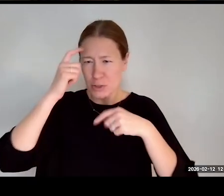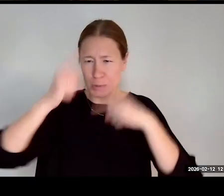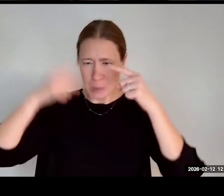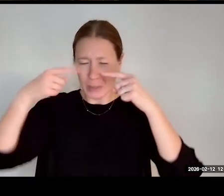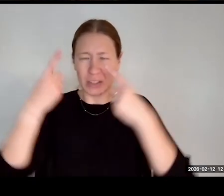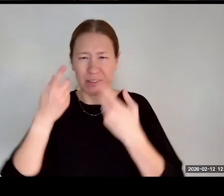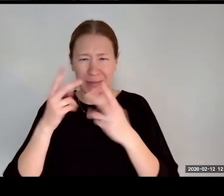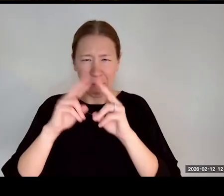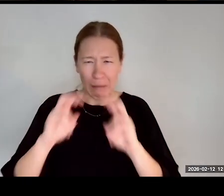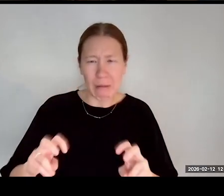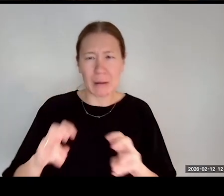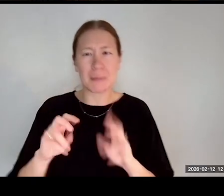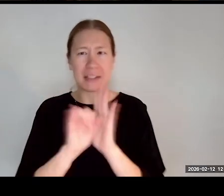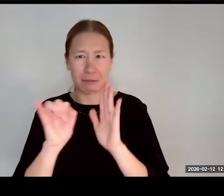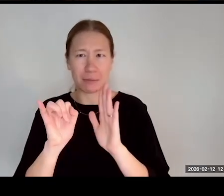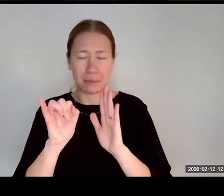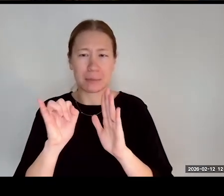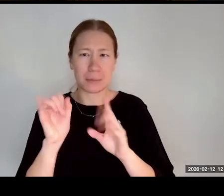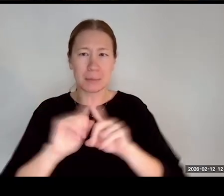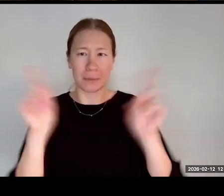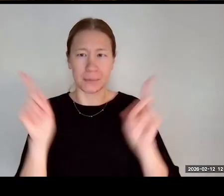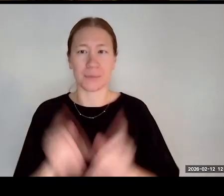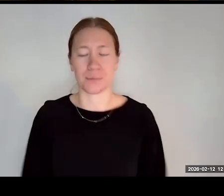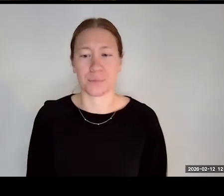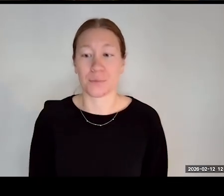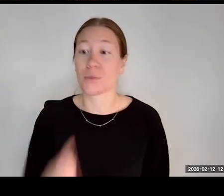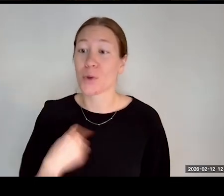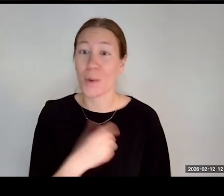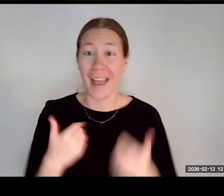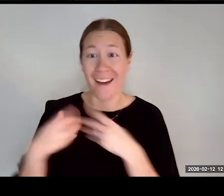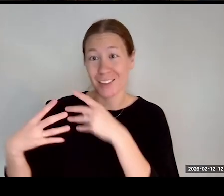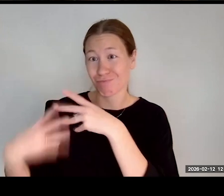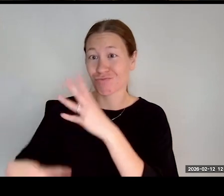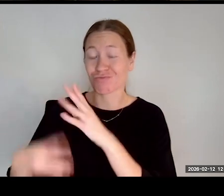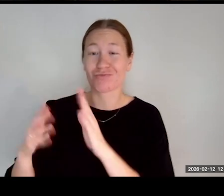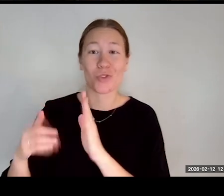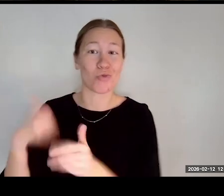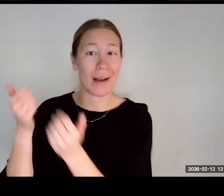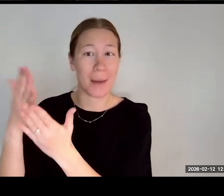and actually read them. So we do have some recommended fonts that are listed on this slide as well that you can use.